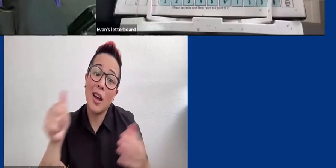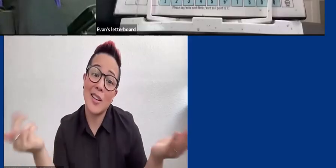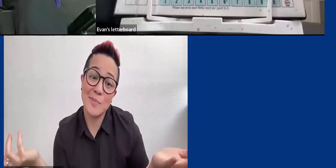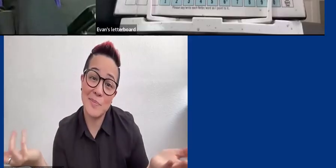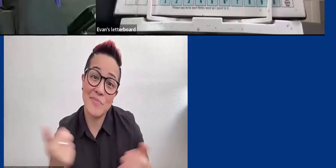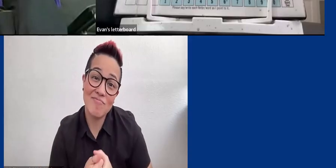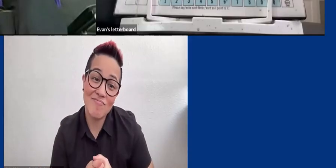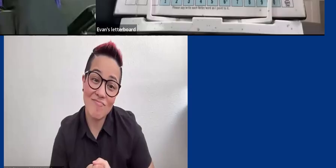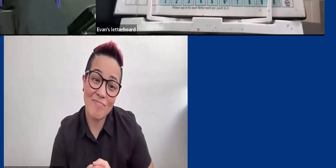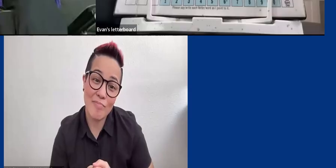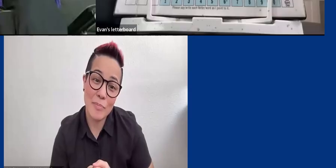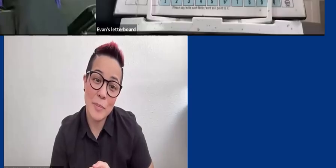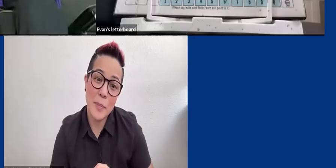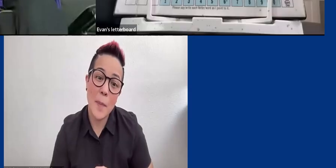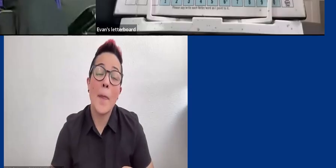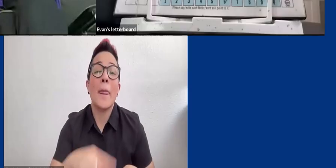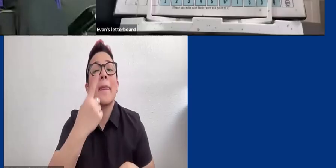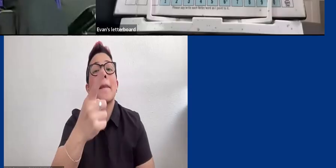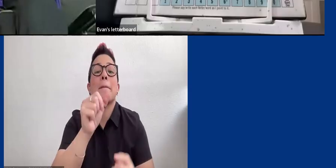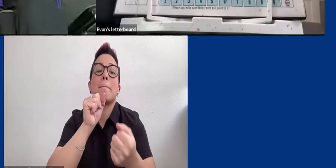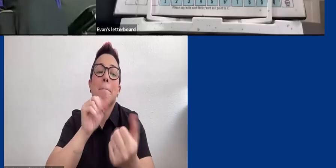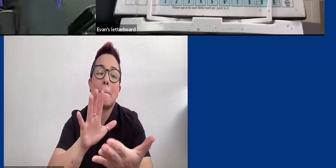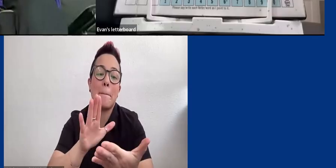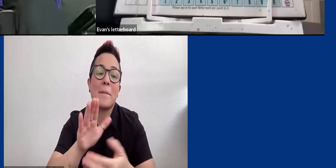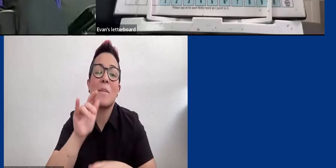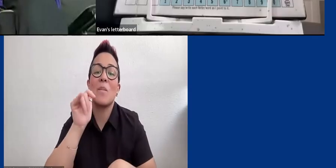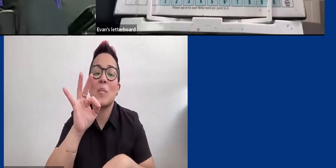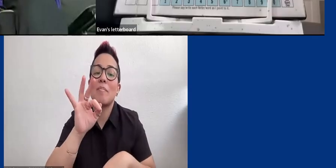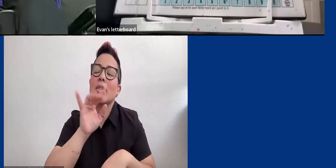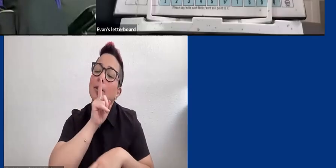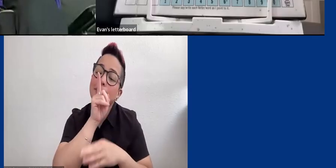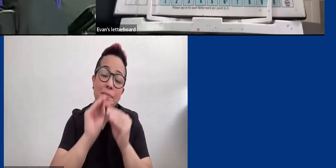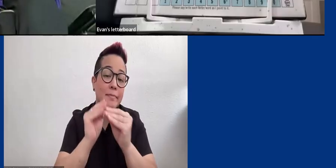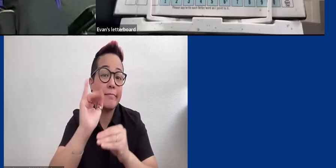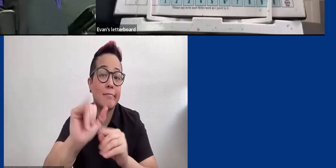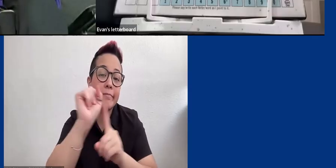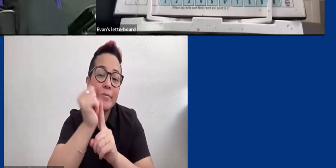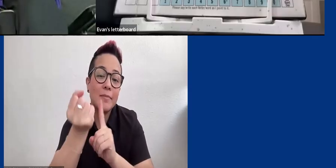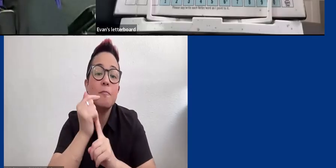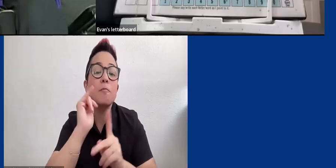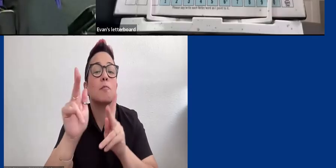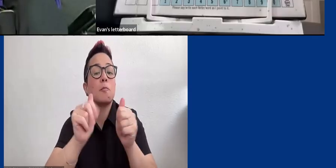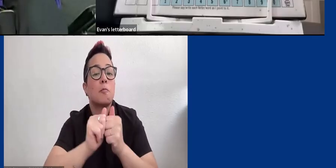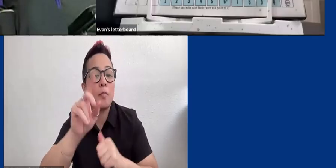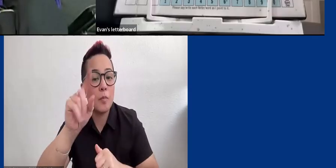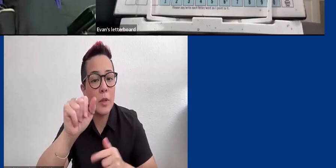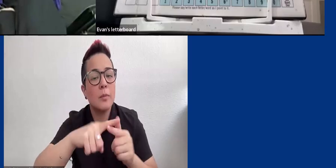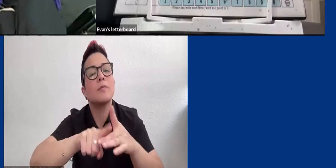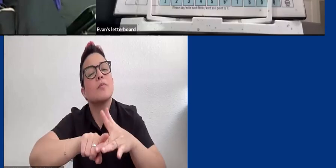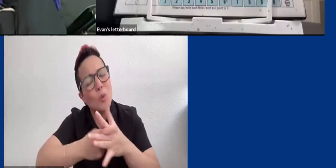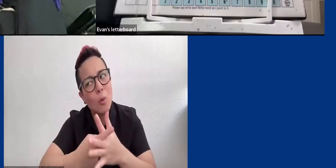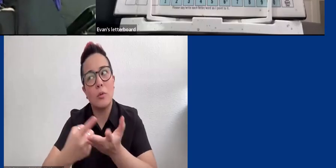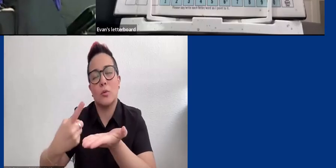One method of remedying this situation is for people with disabilities to start talking, even if